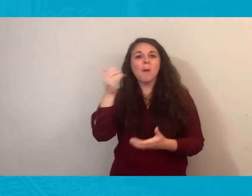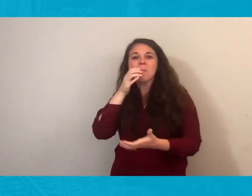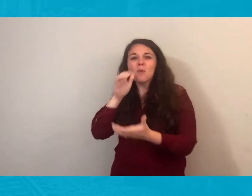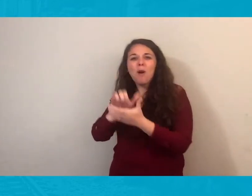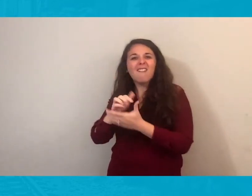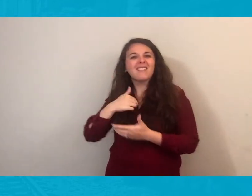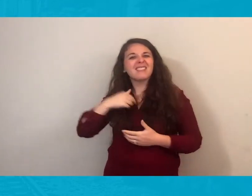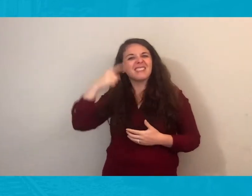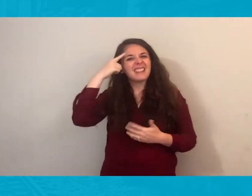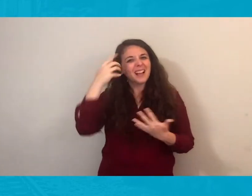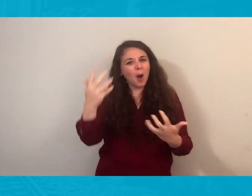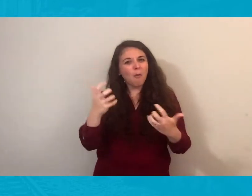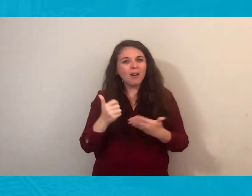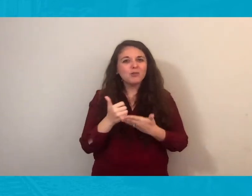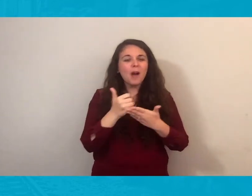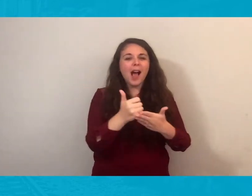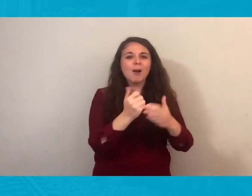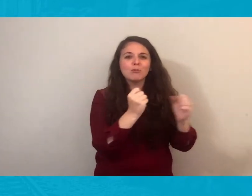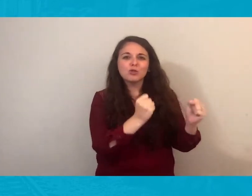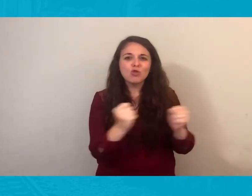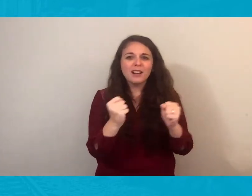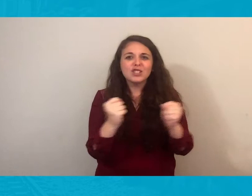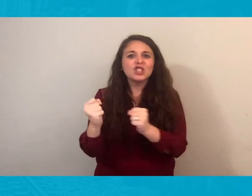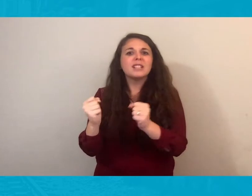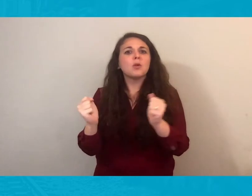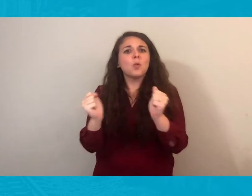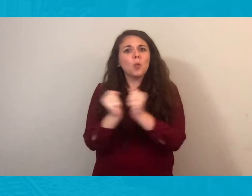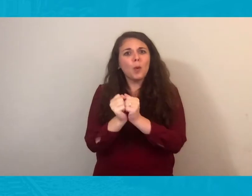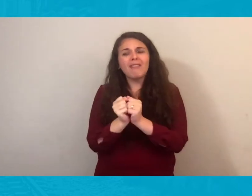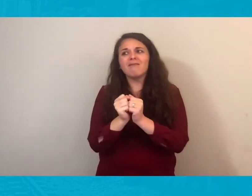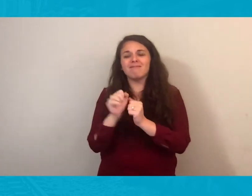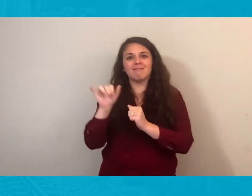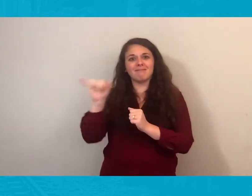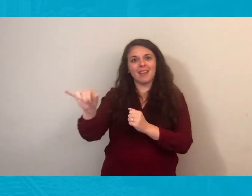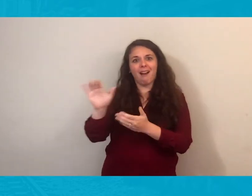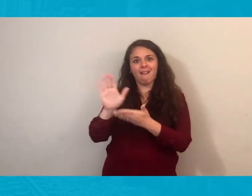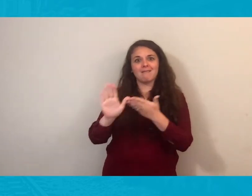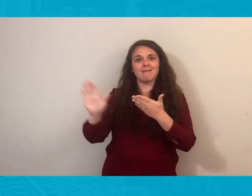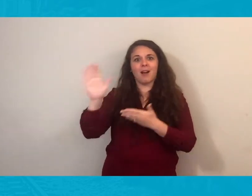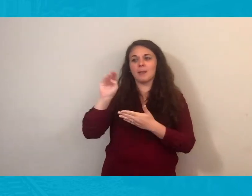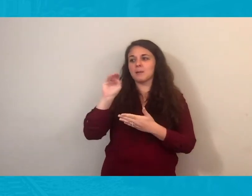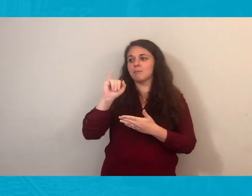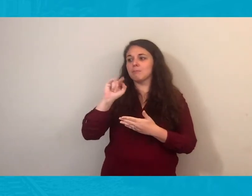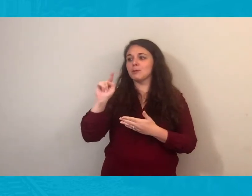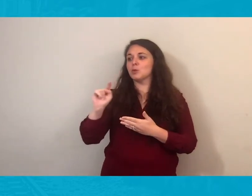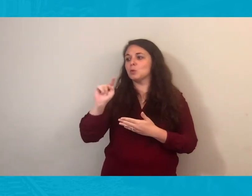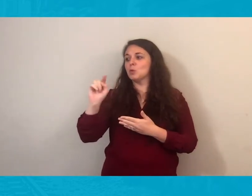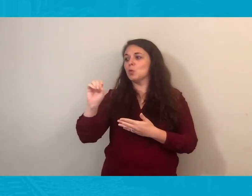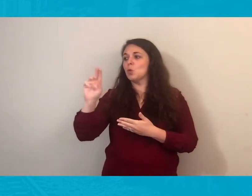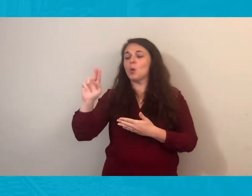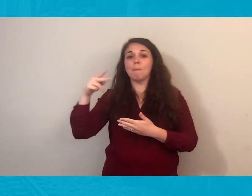and offer my time over the next year to help out with strategy and finance with Azusa Pacific.